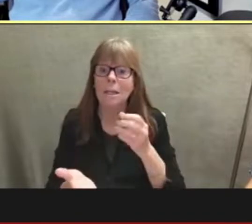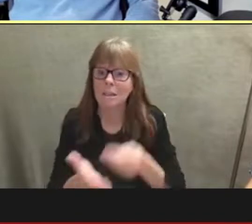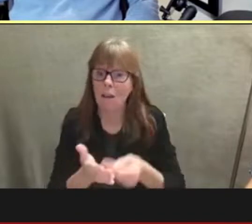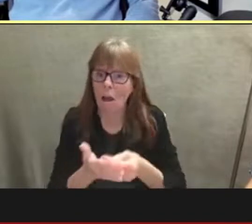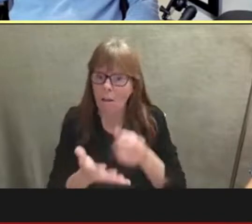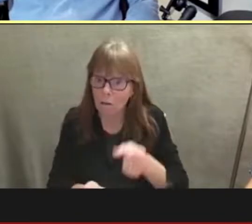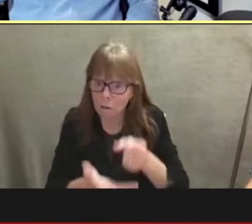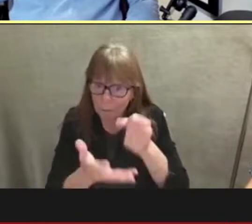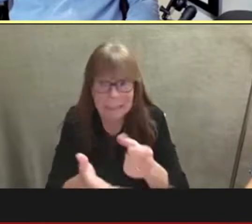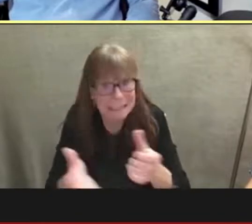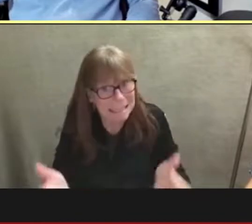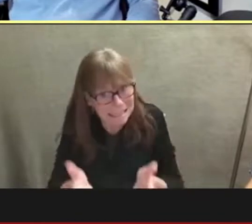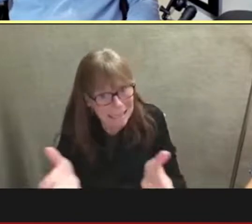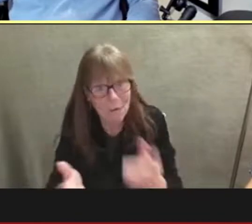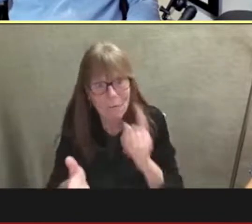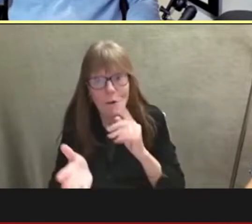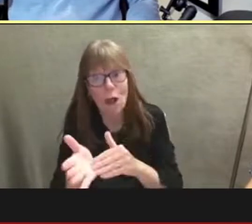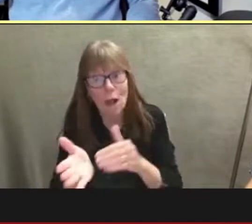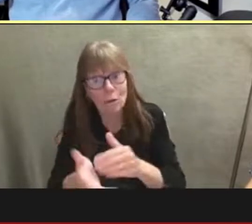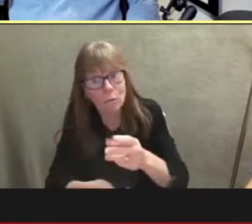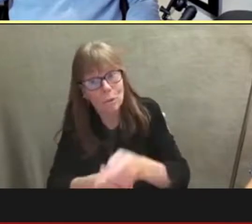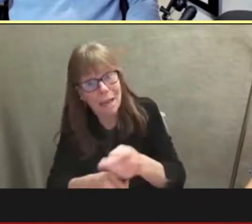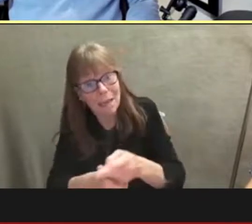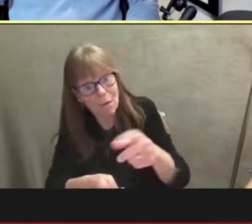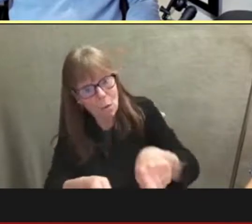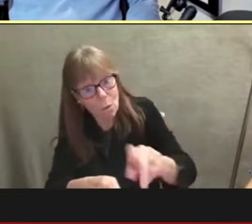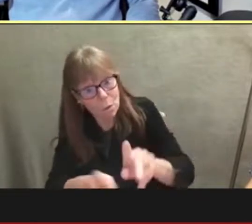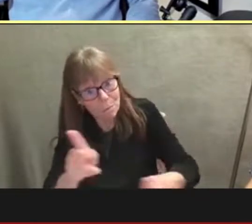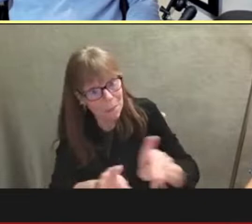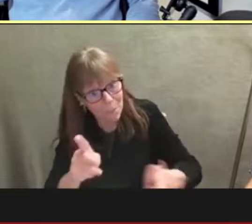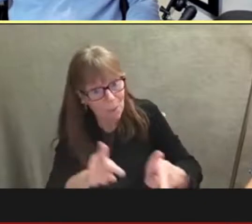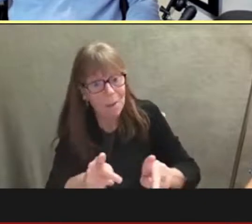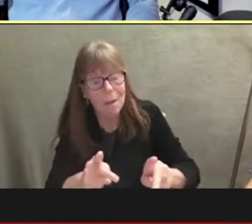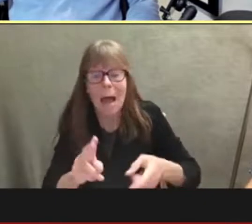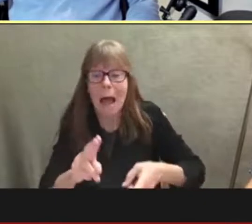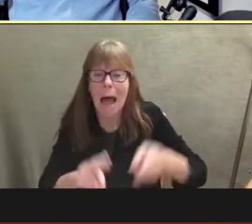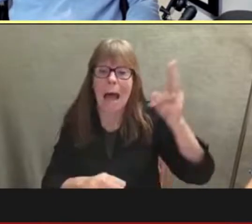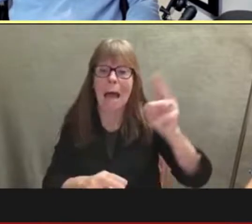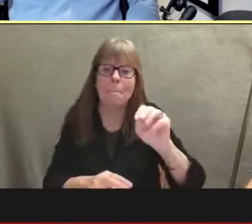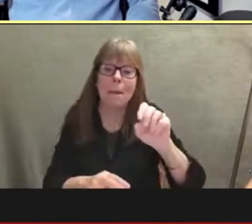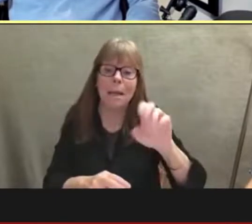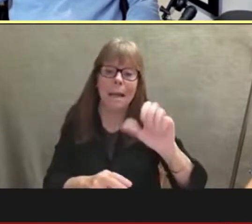treat the designated population in the form of higher Medicare and Medicaid reimbursement rates